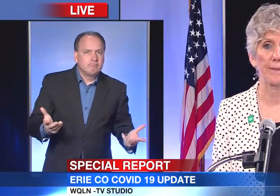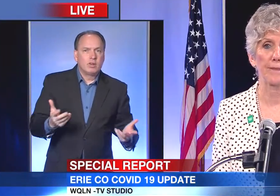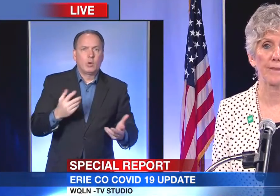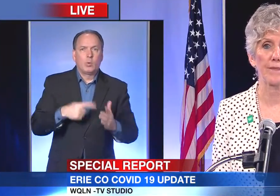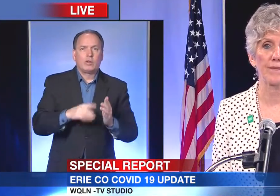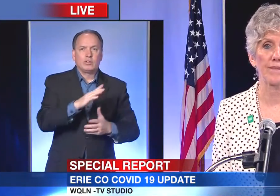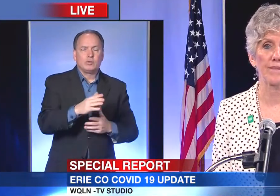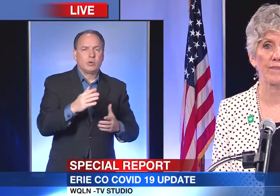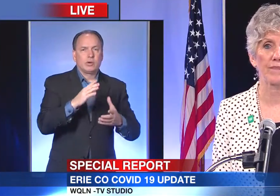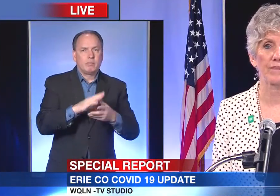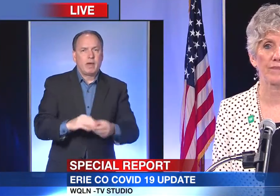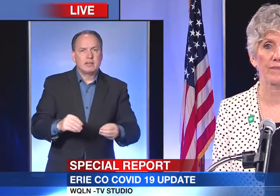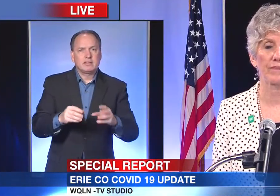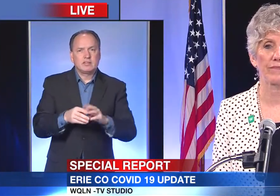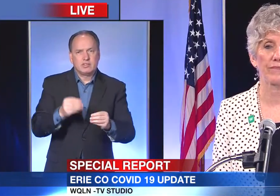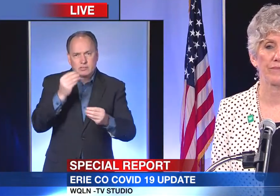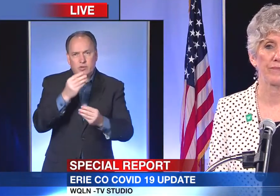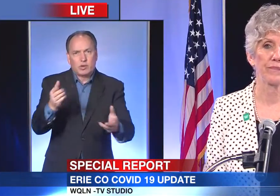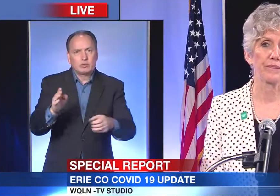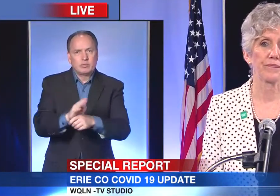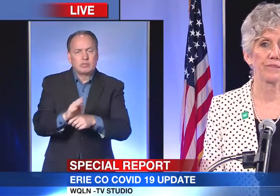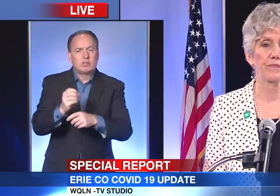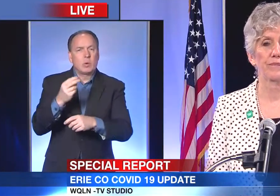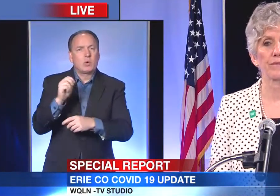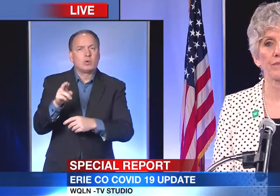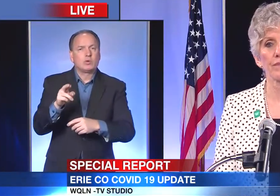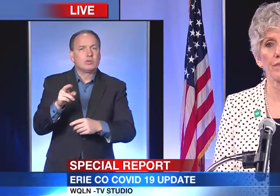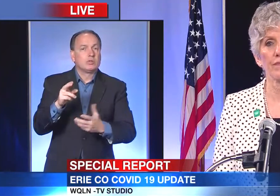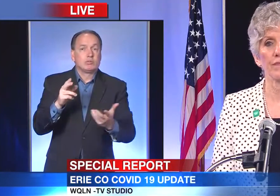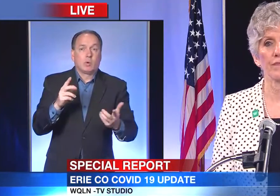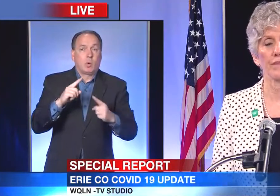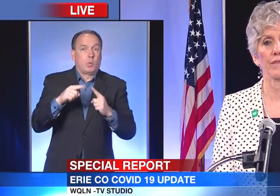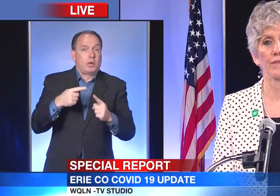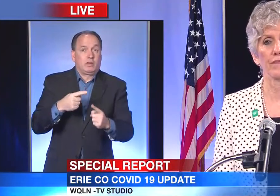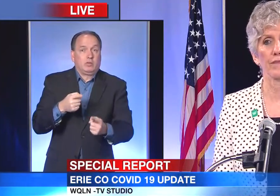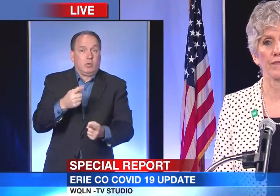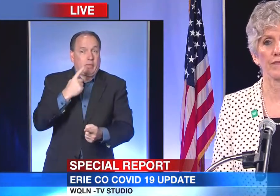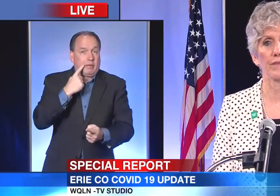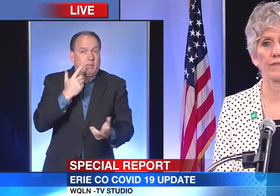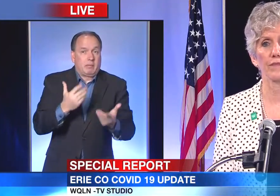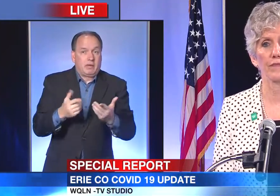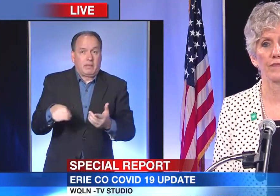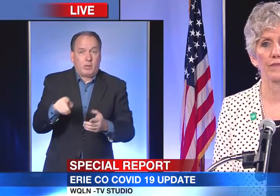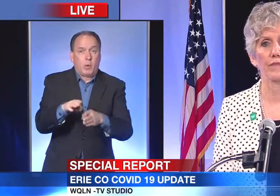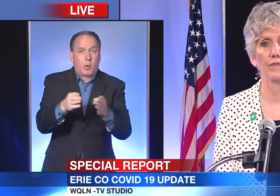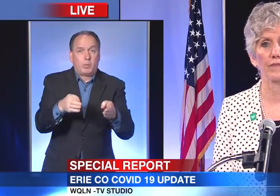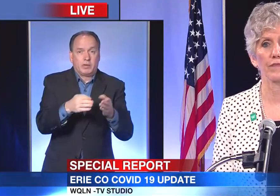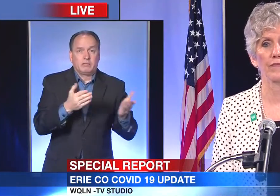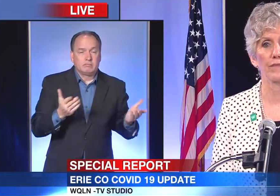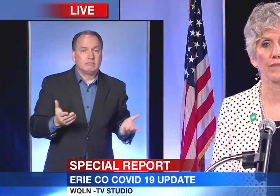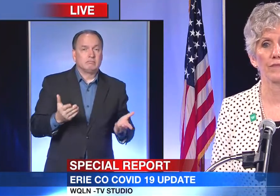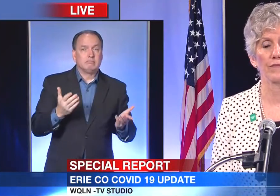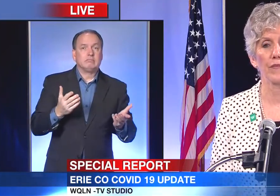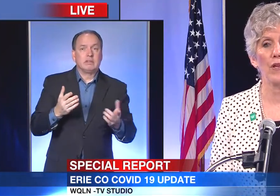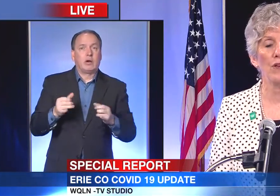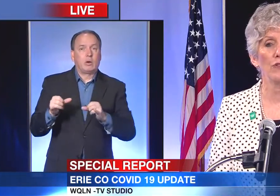FOR THOSE THAT CAN'T REOPEN, THOSE GYM, THOSE CASINOS, THOSE SPAS, THOSE SALONS, WHAT'S YOUR MESSAGE TO THOSE BUSINESS